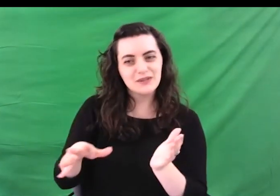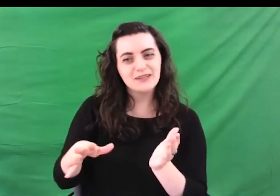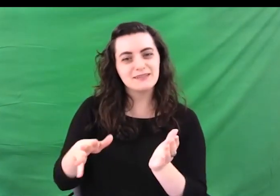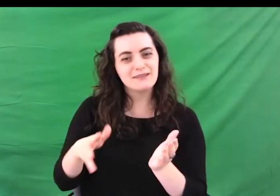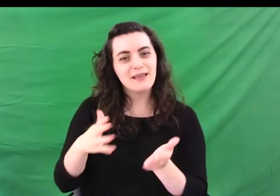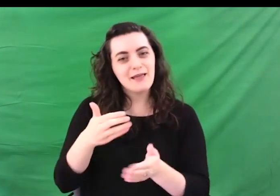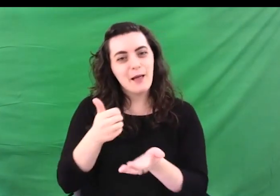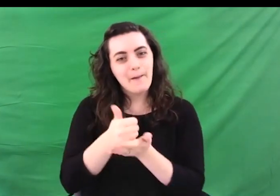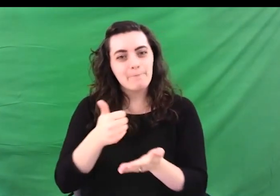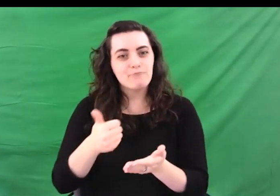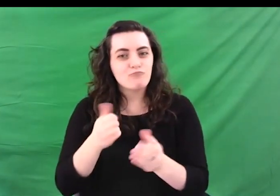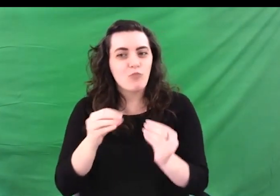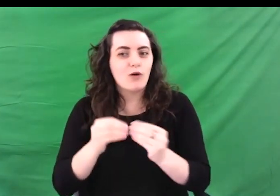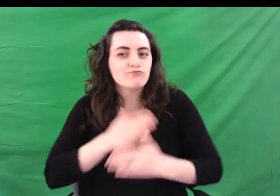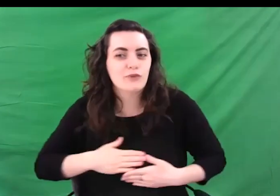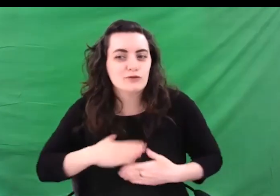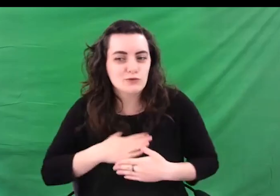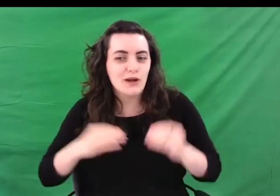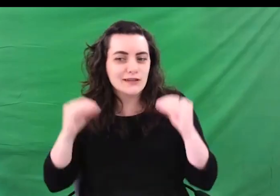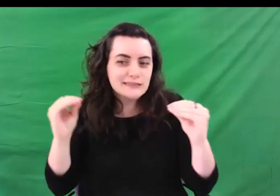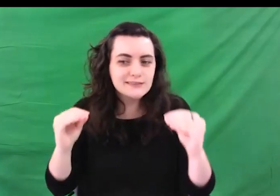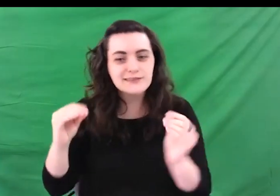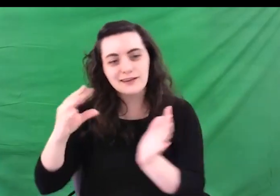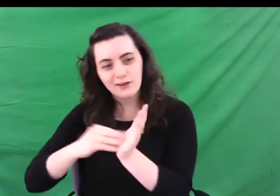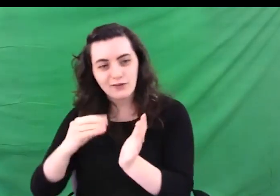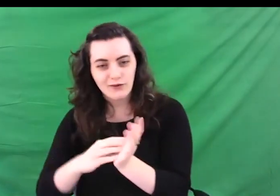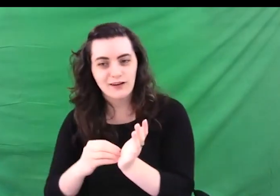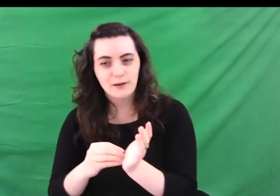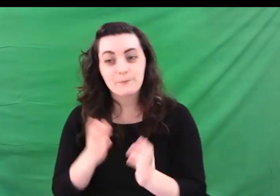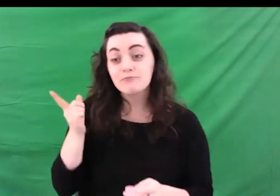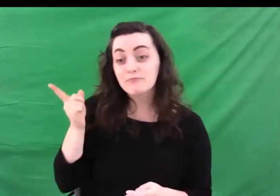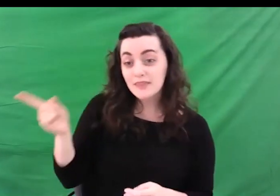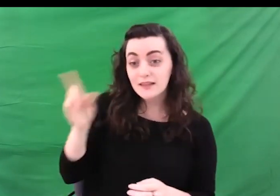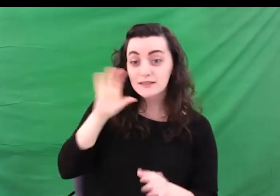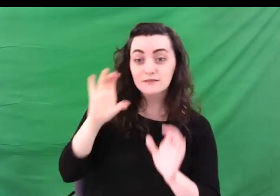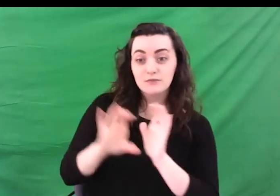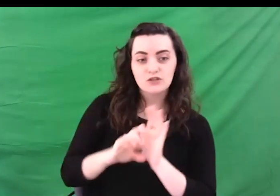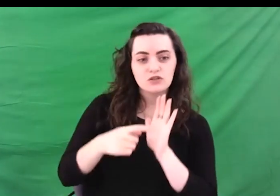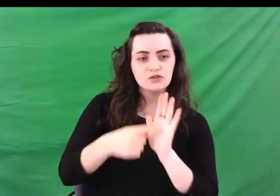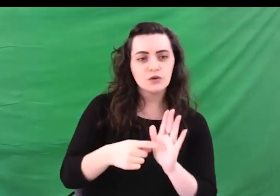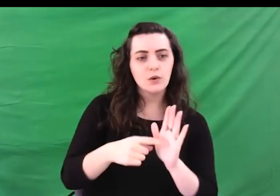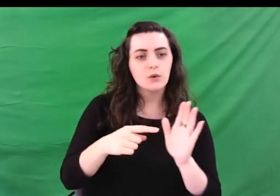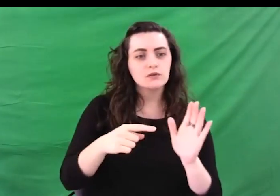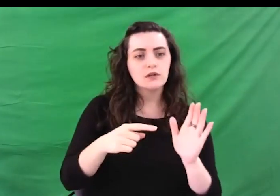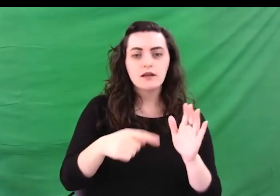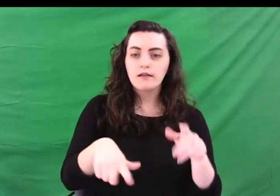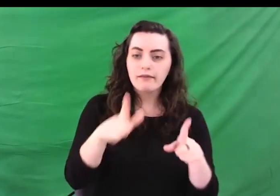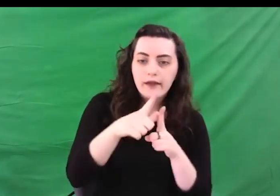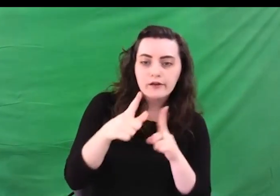This next image shows you a picture of letters and visual phonics symbols along with them.